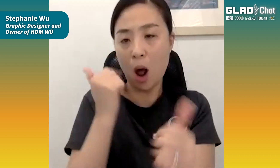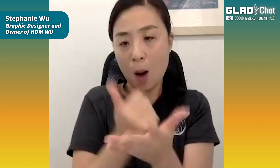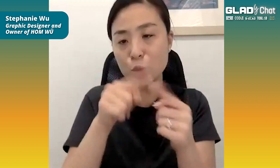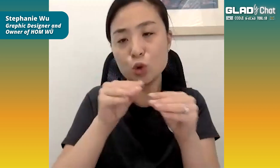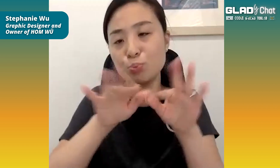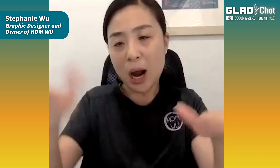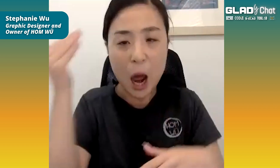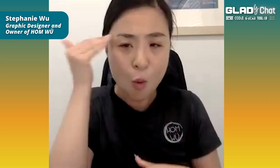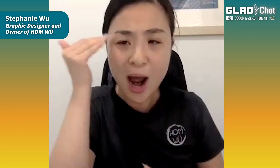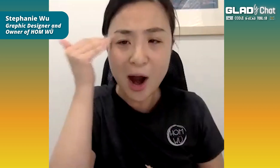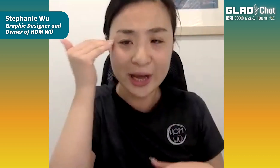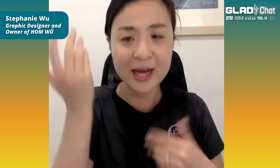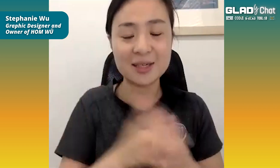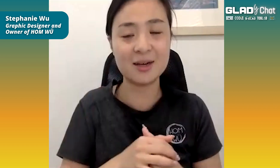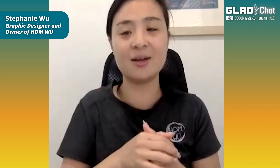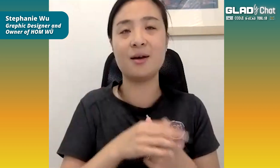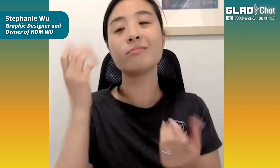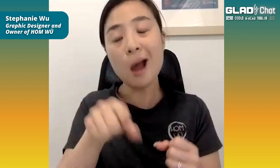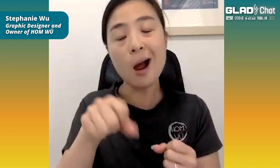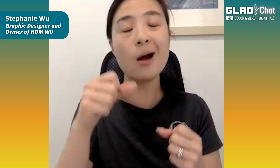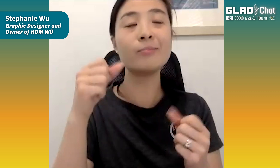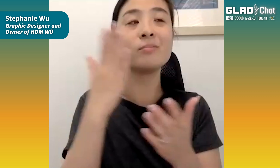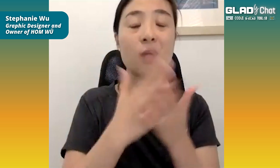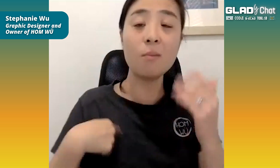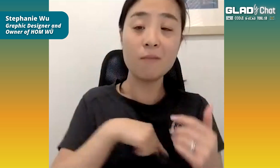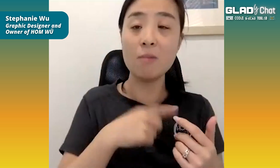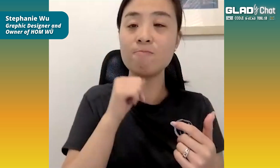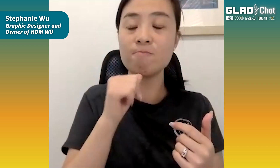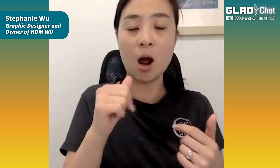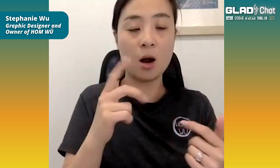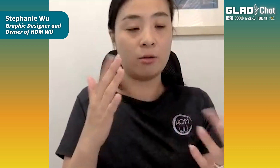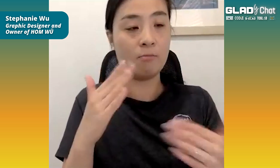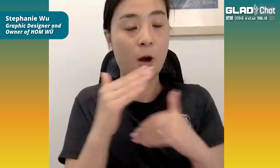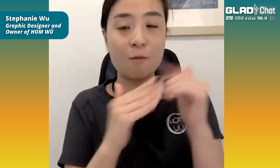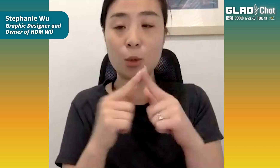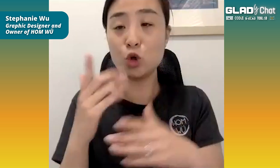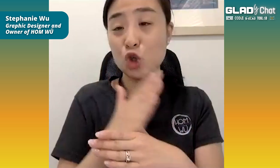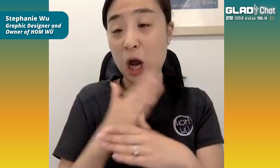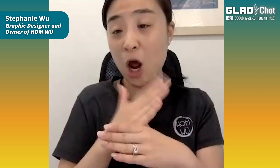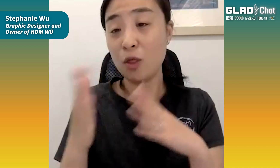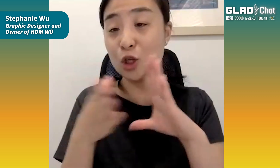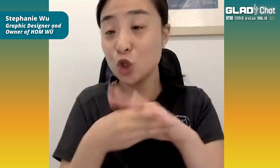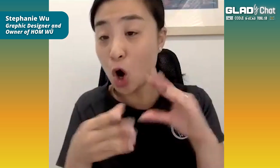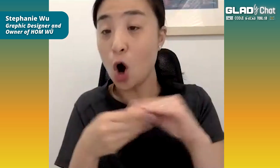and it helps spread awareness. And yes, some of us might not be comfortable sharing stories